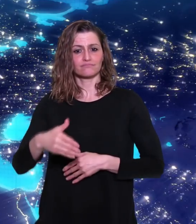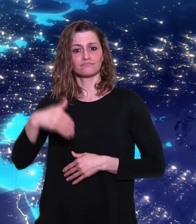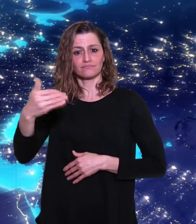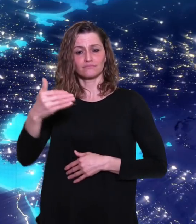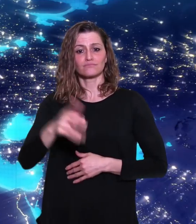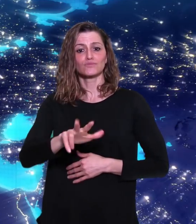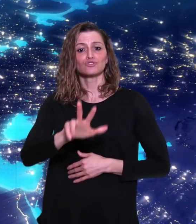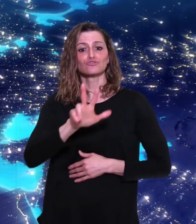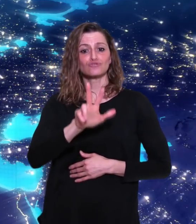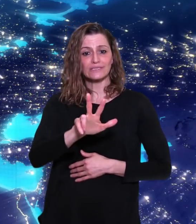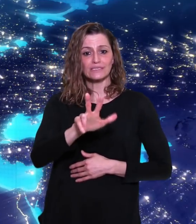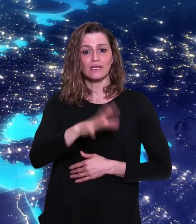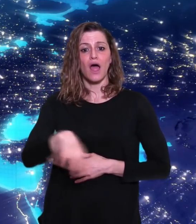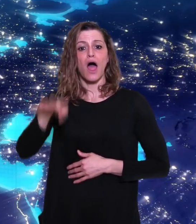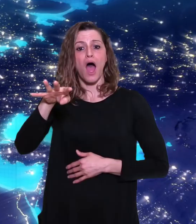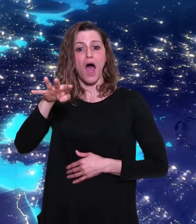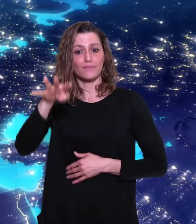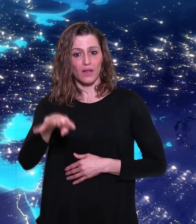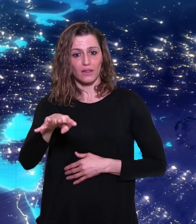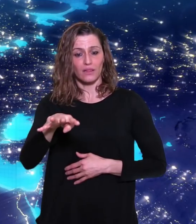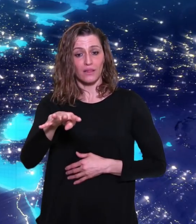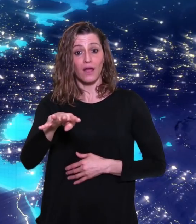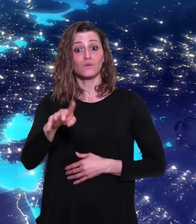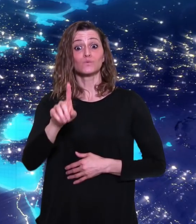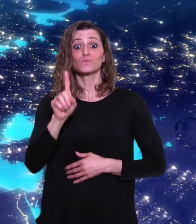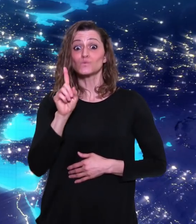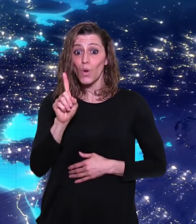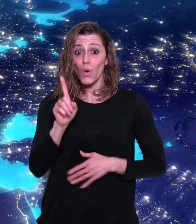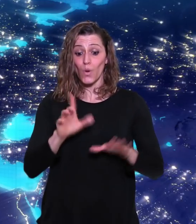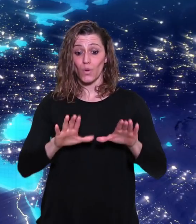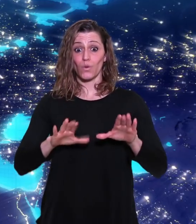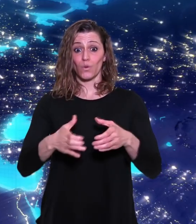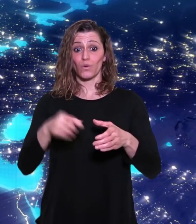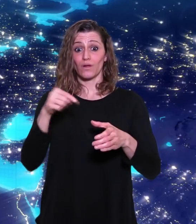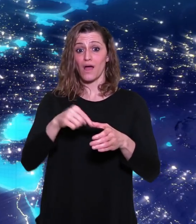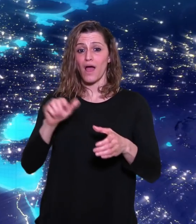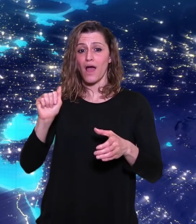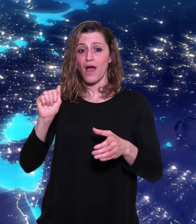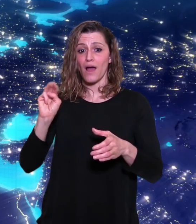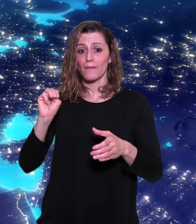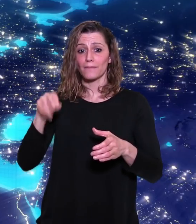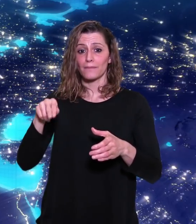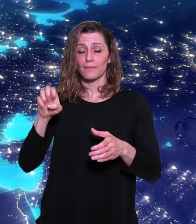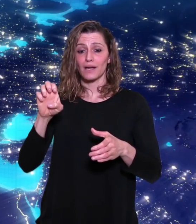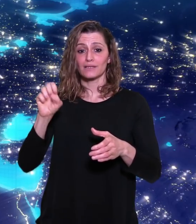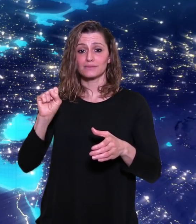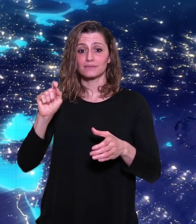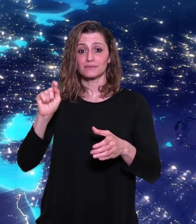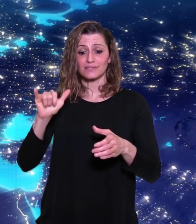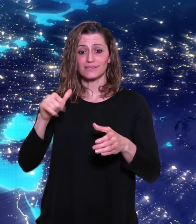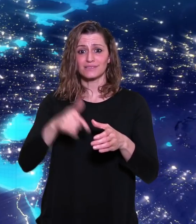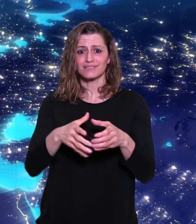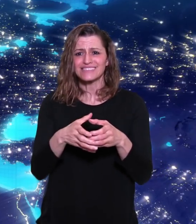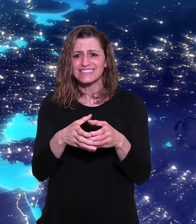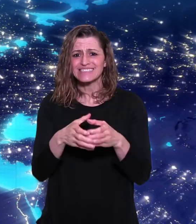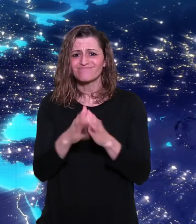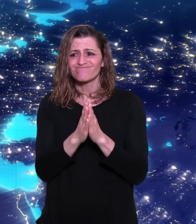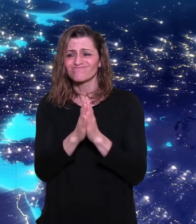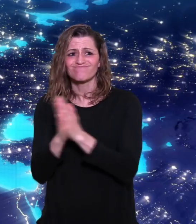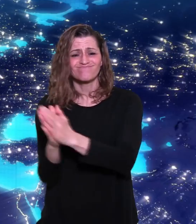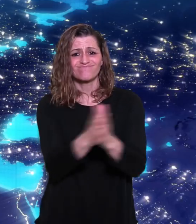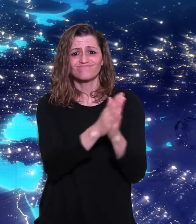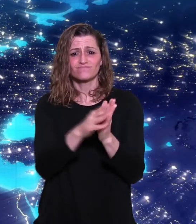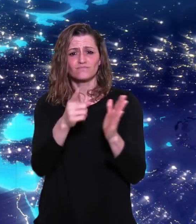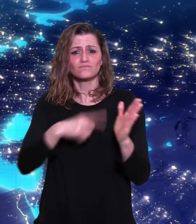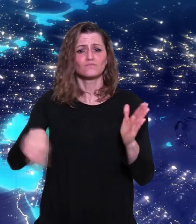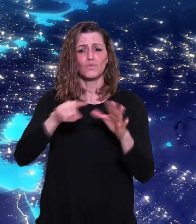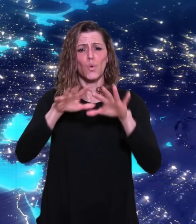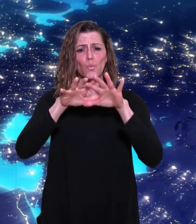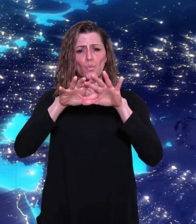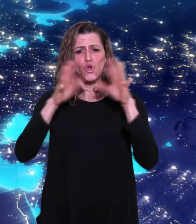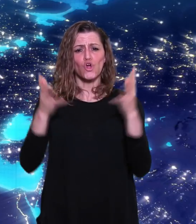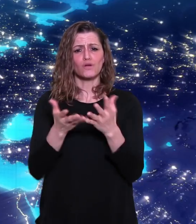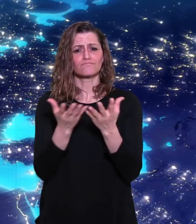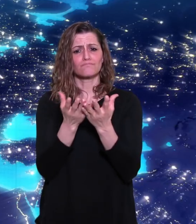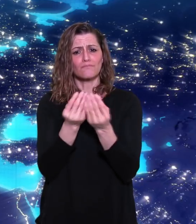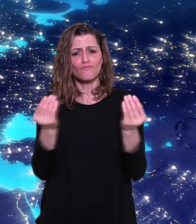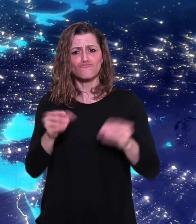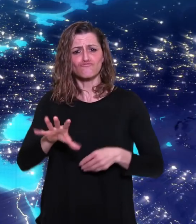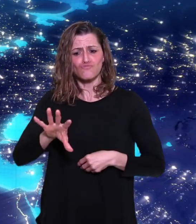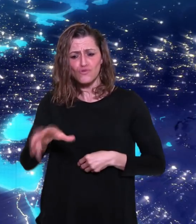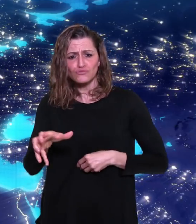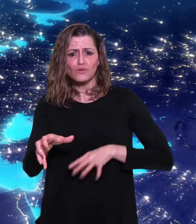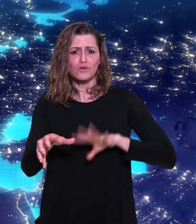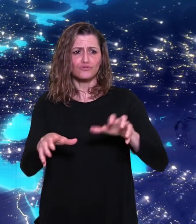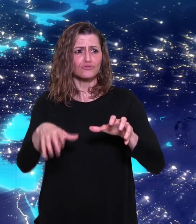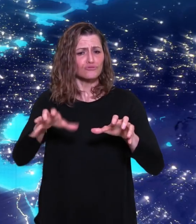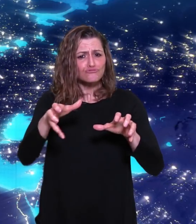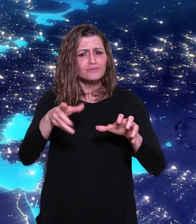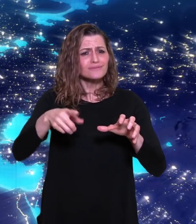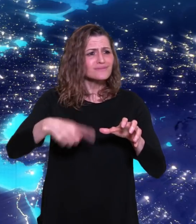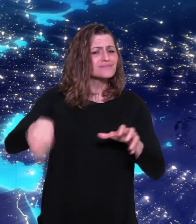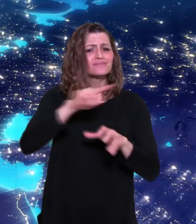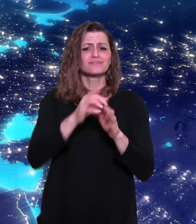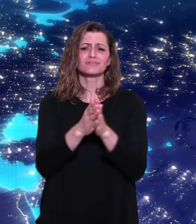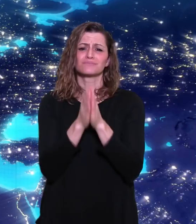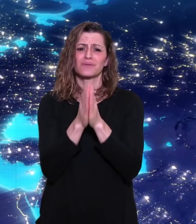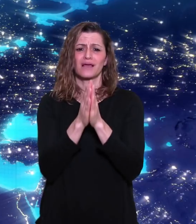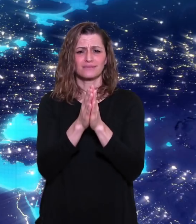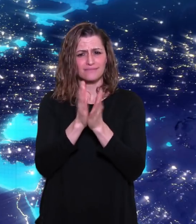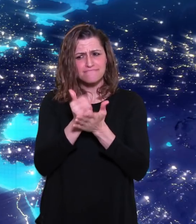to stop progress on their new laws that will start on April 3.